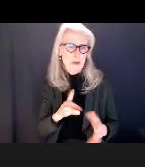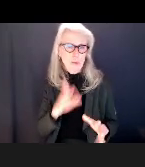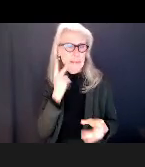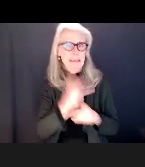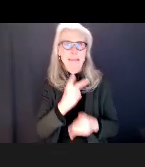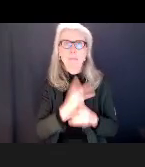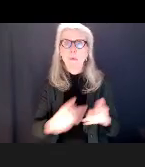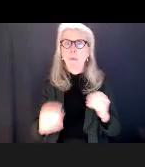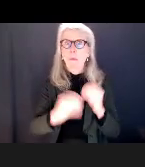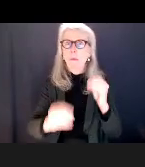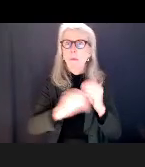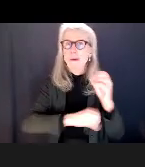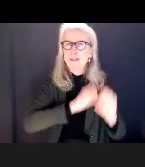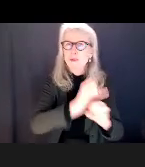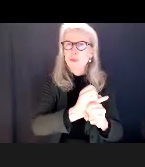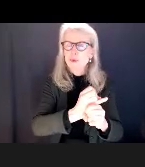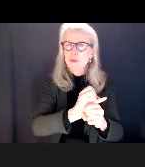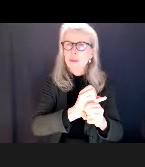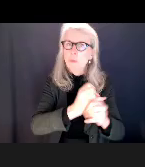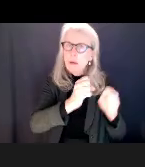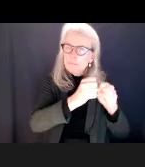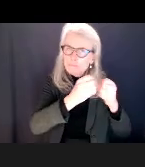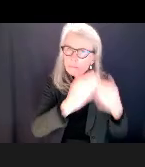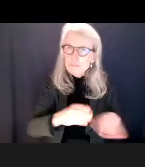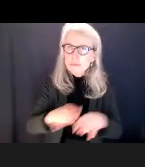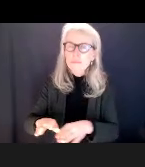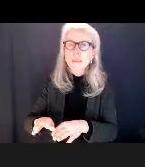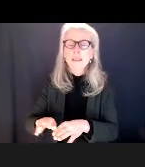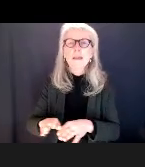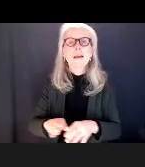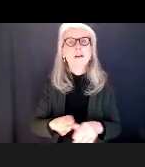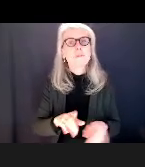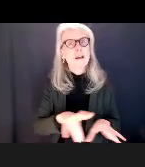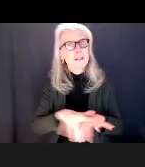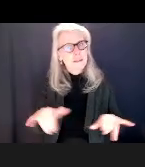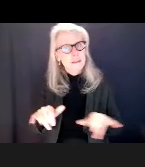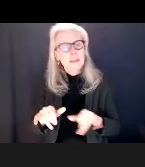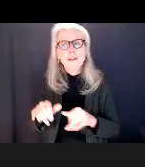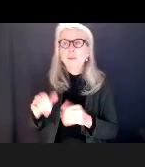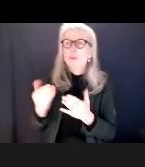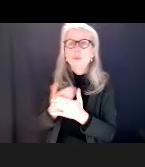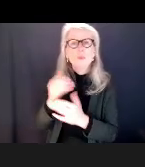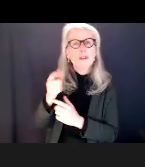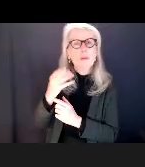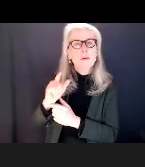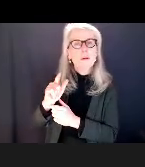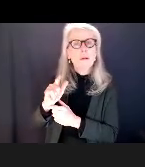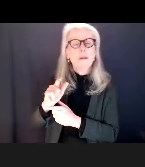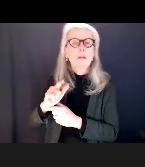Uh if only it had not occurred within the context of the neo-liberal roll back of public programming